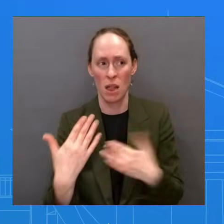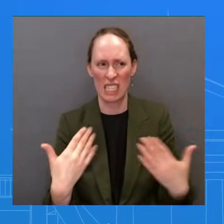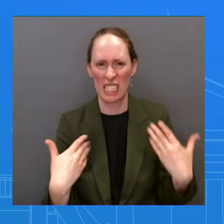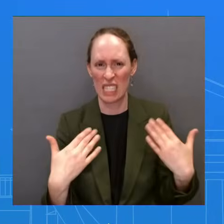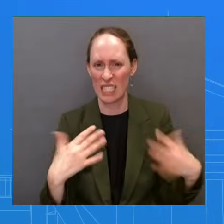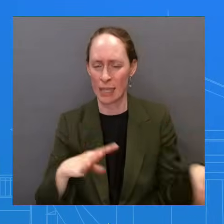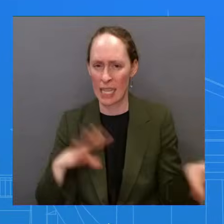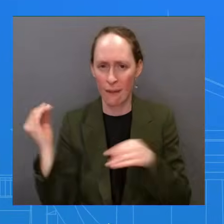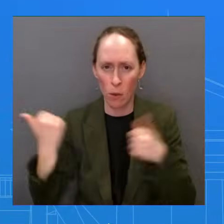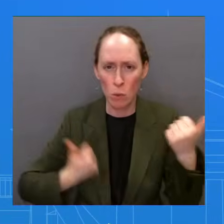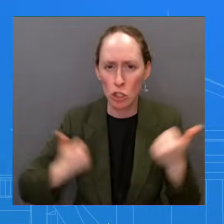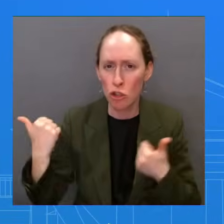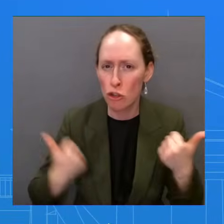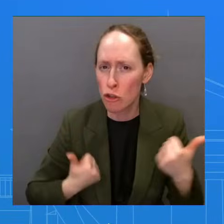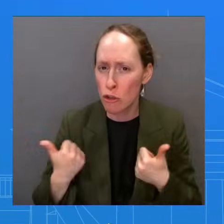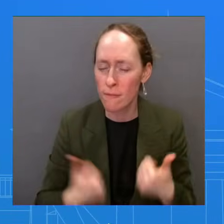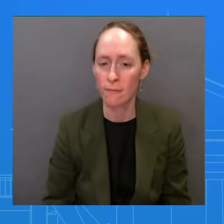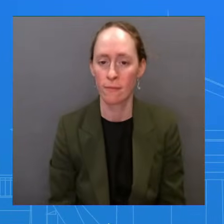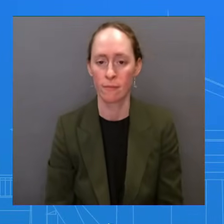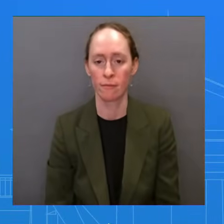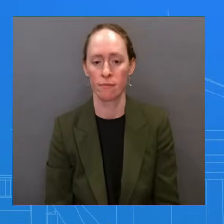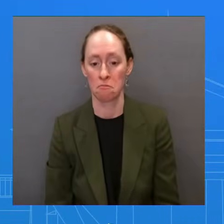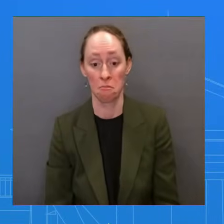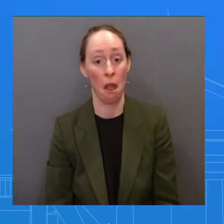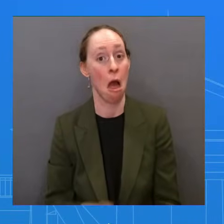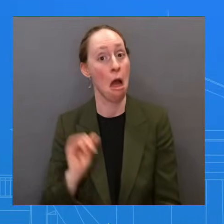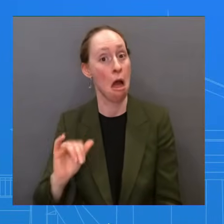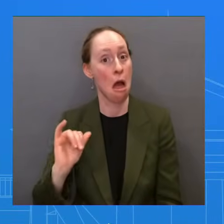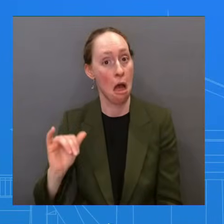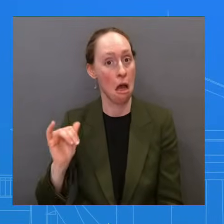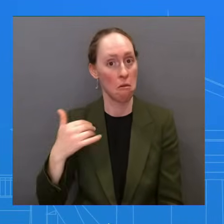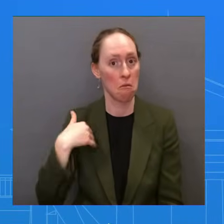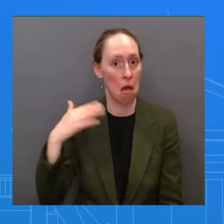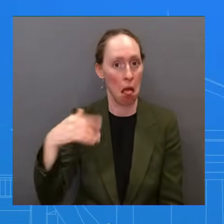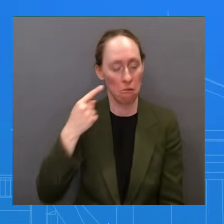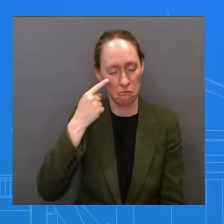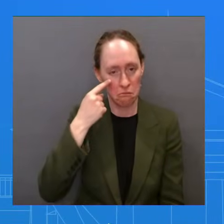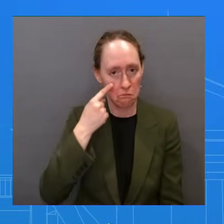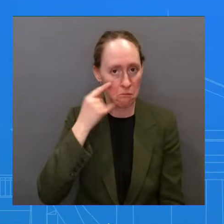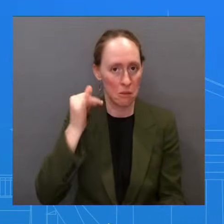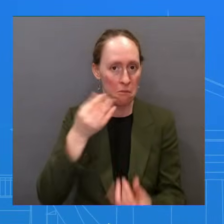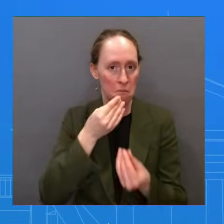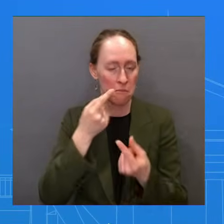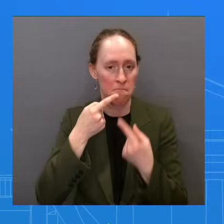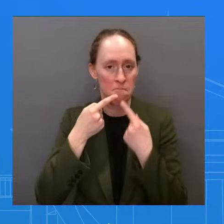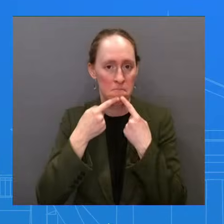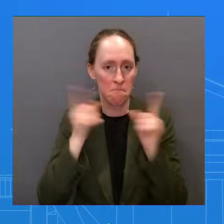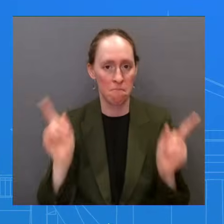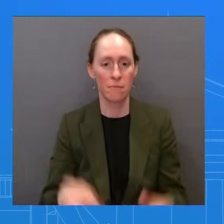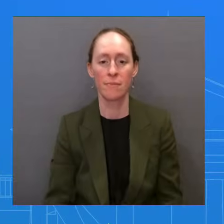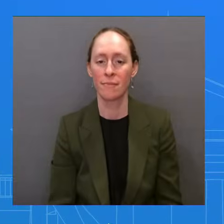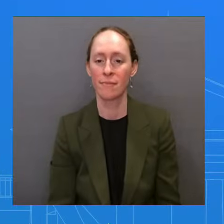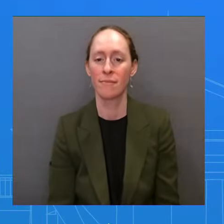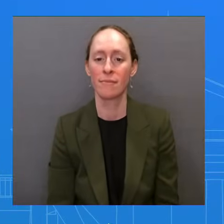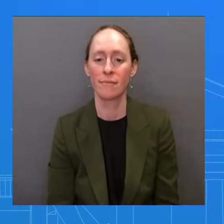to see what we can to help them identify path to a -- to reach a sustainable cessa- -- cessation -- pardon me --